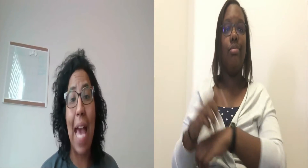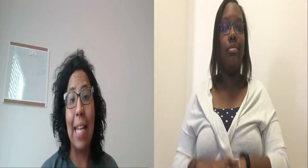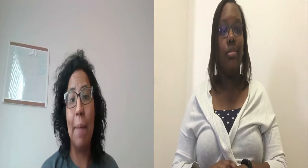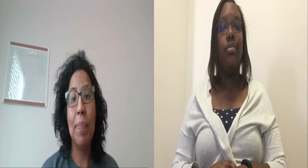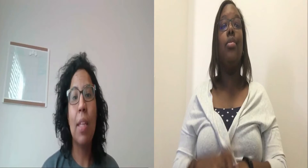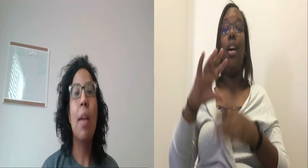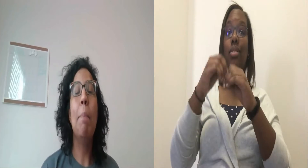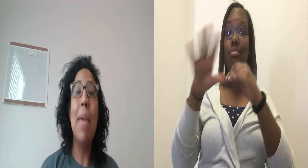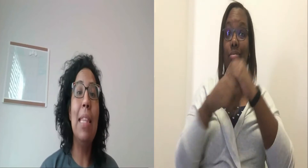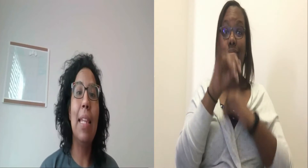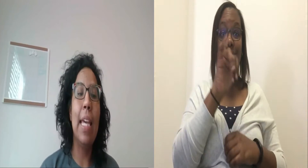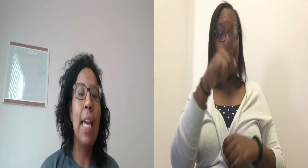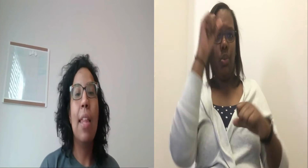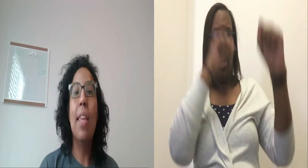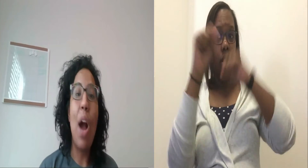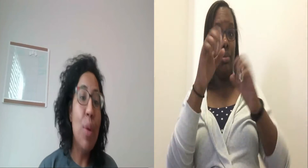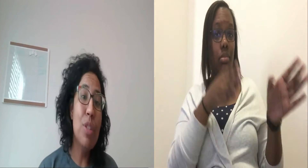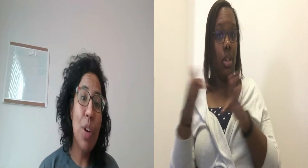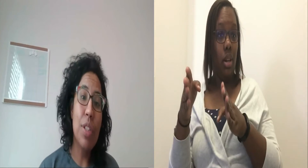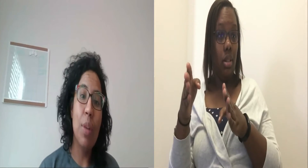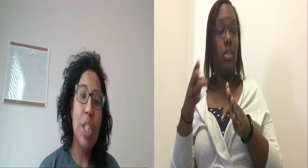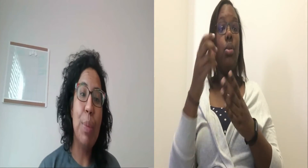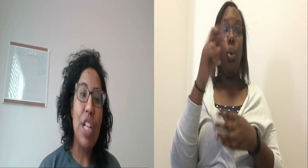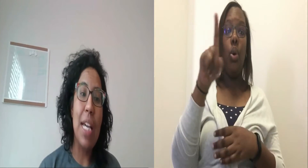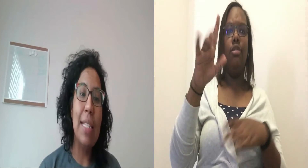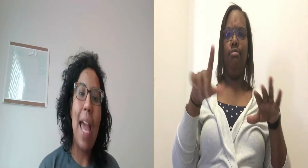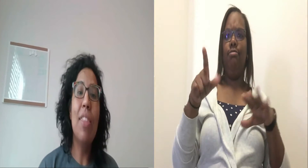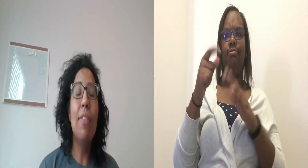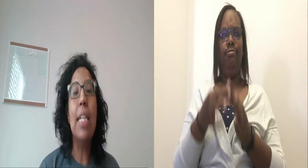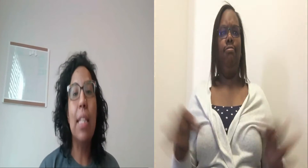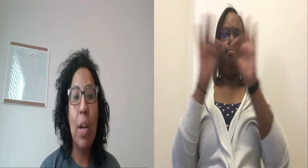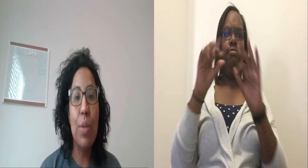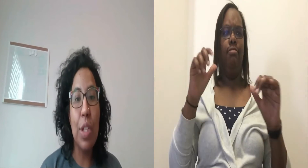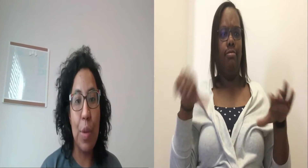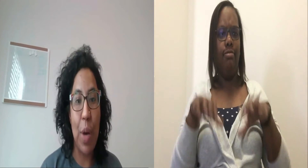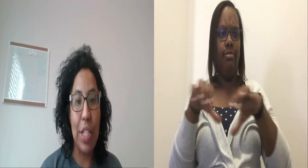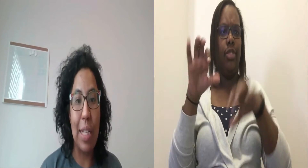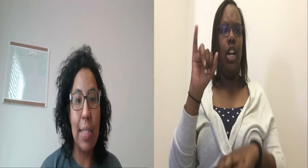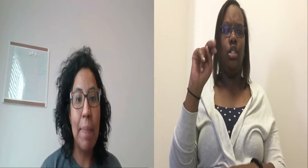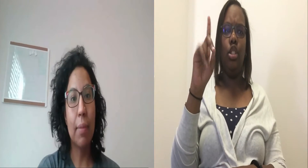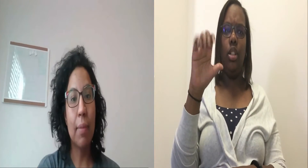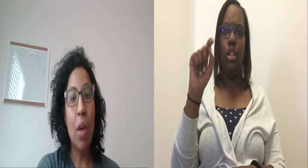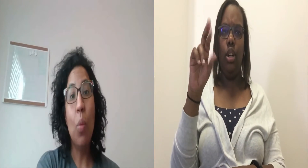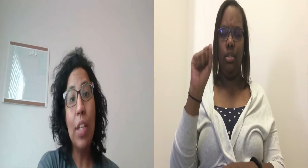data. Mainly the hours worked on which projects and the funding that goes to those projects when